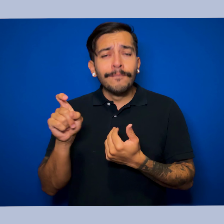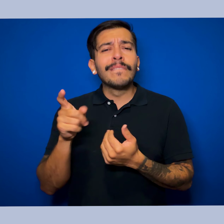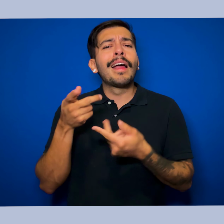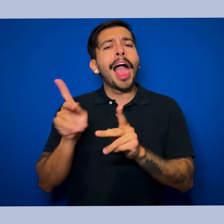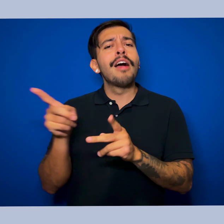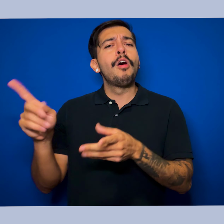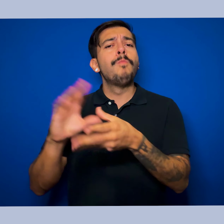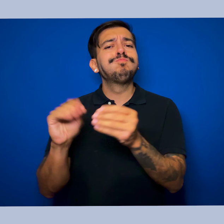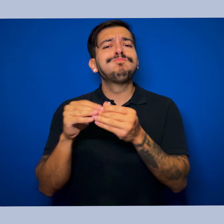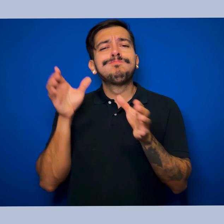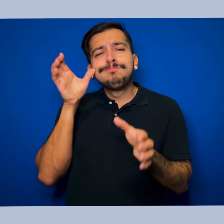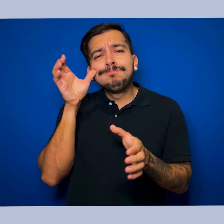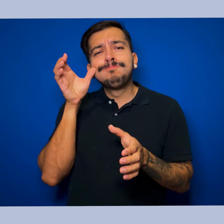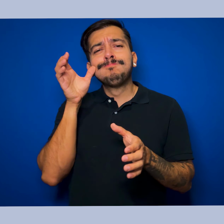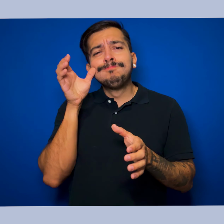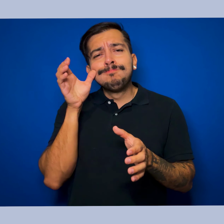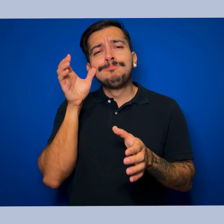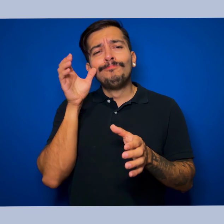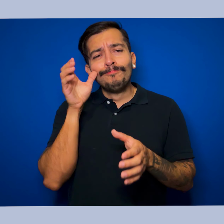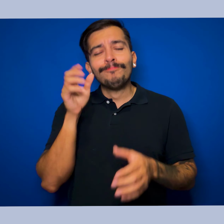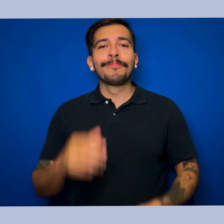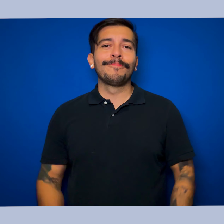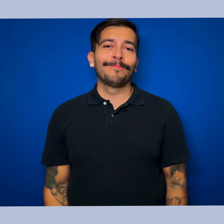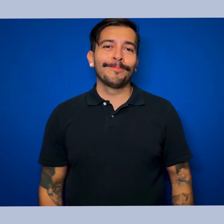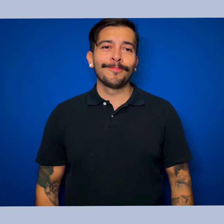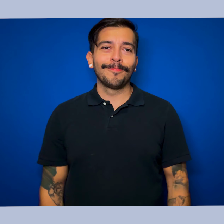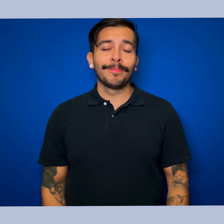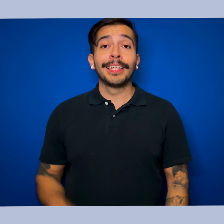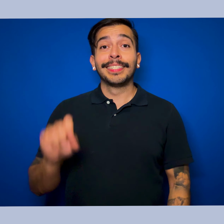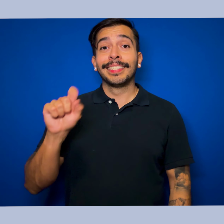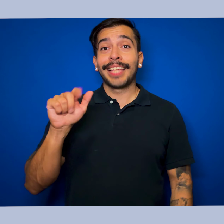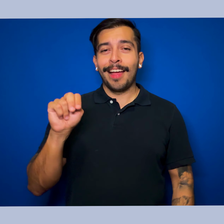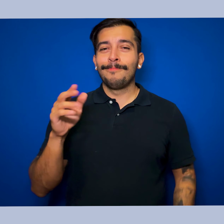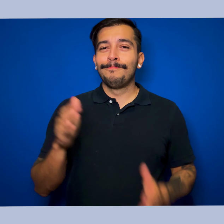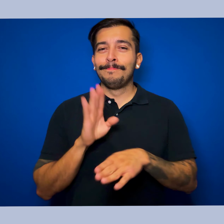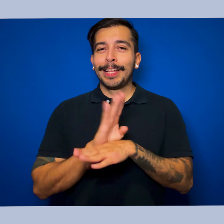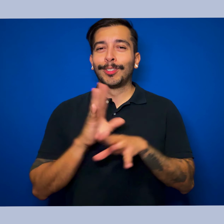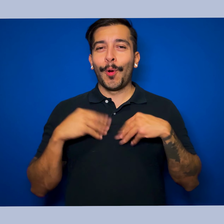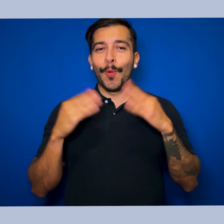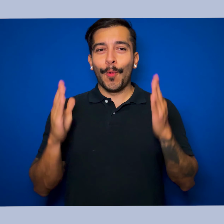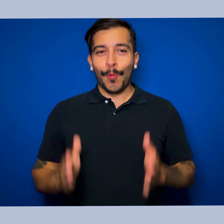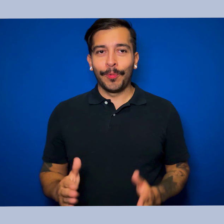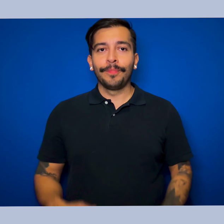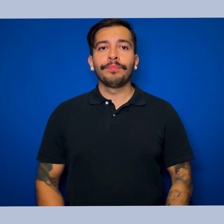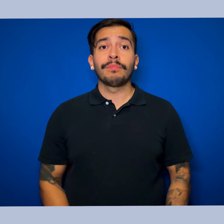follow their lead. Stan, Small business owner.